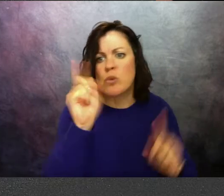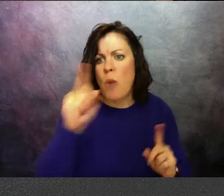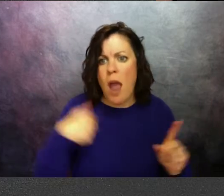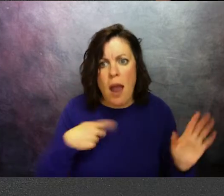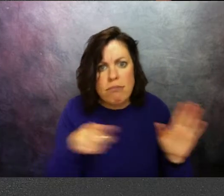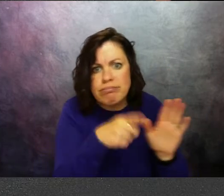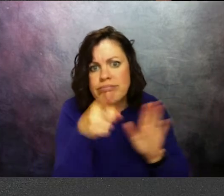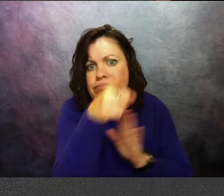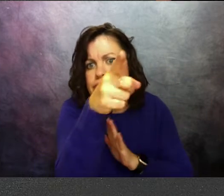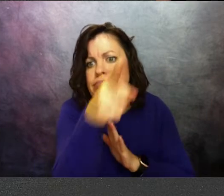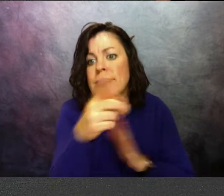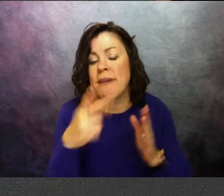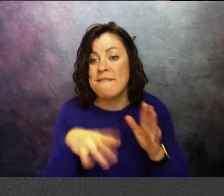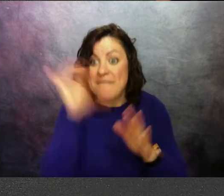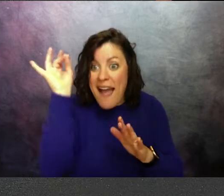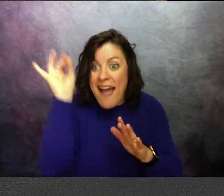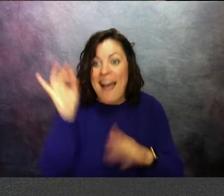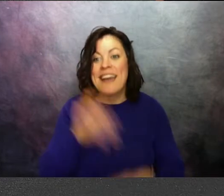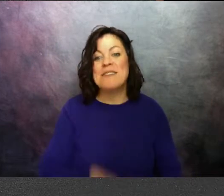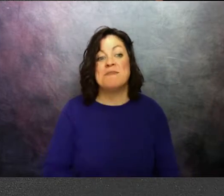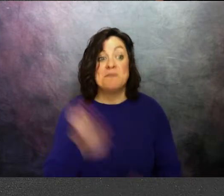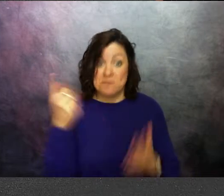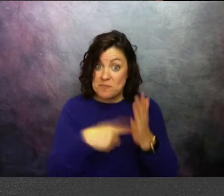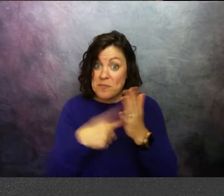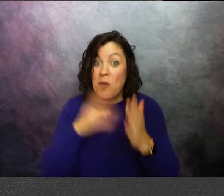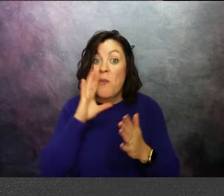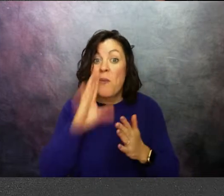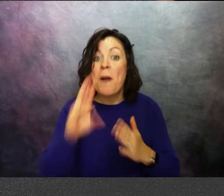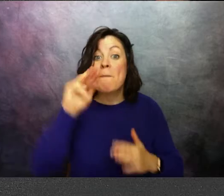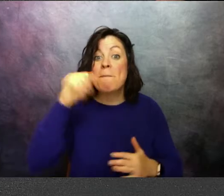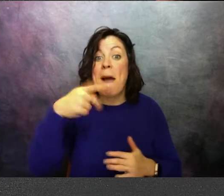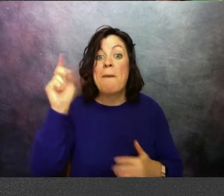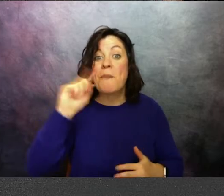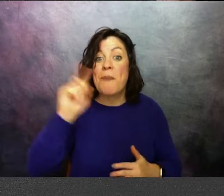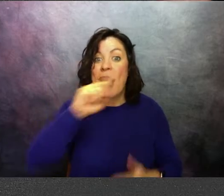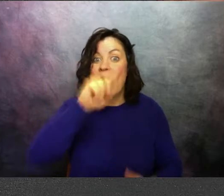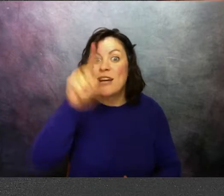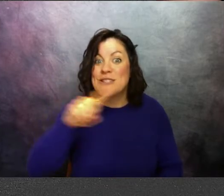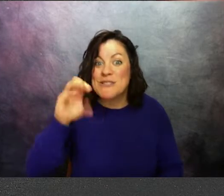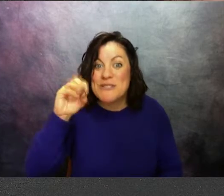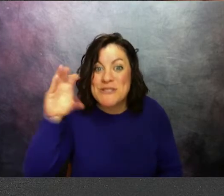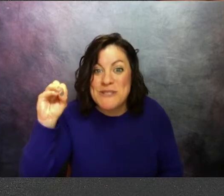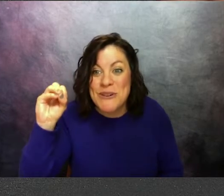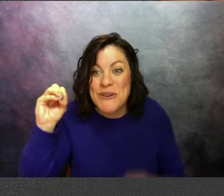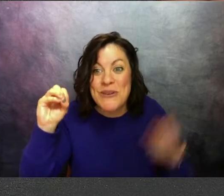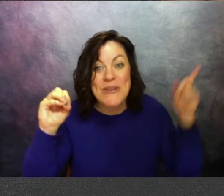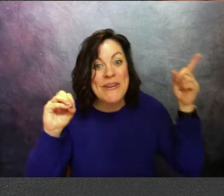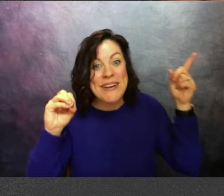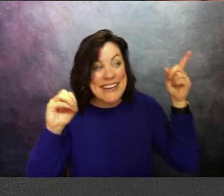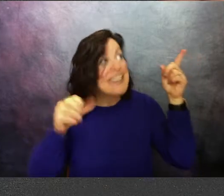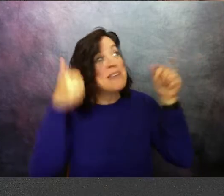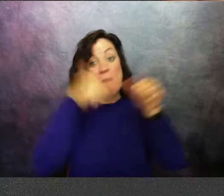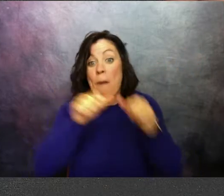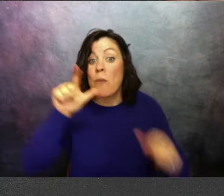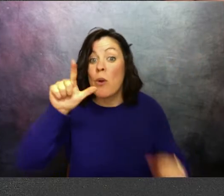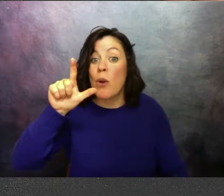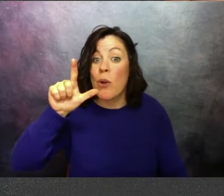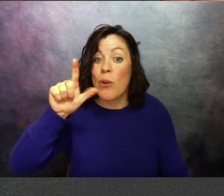She had a map to the zoo. Do you remember that? Yeah. So here is little as map to the Erie Zoo.